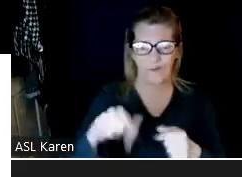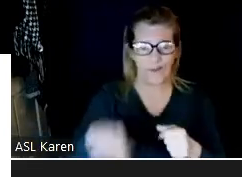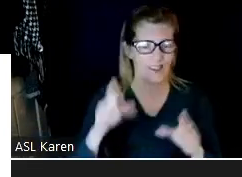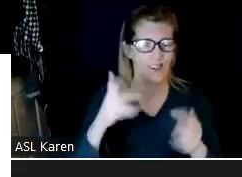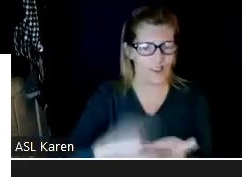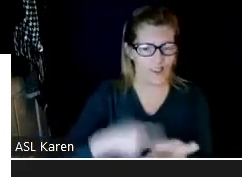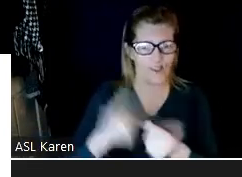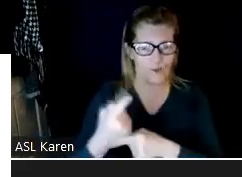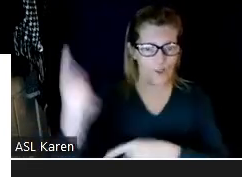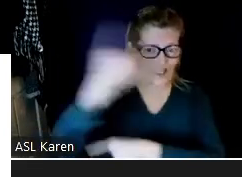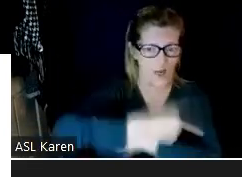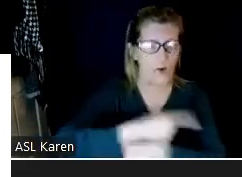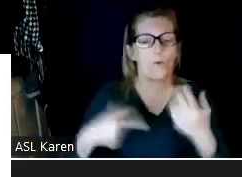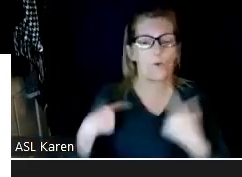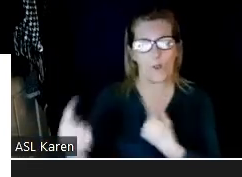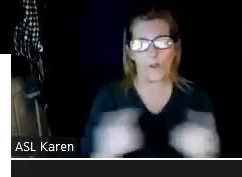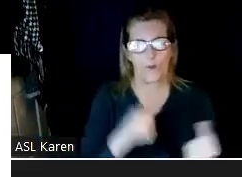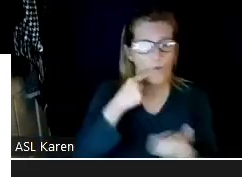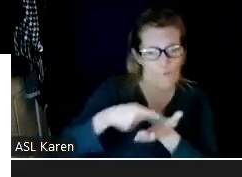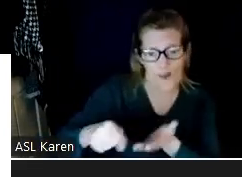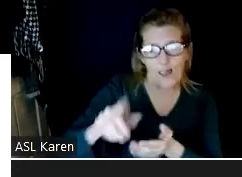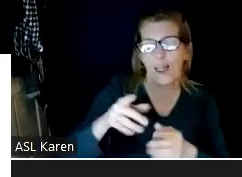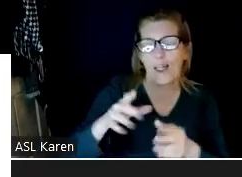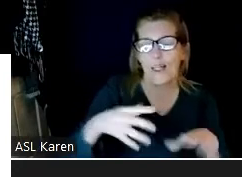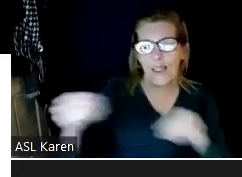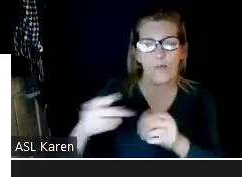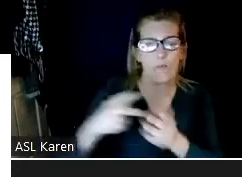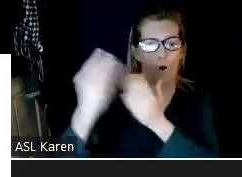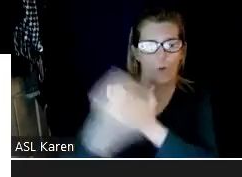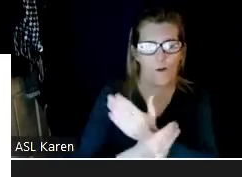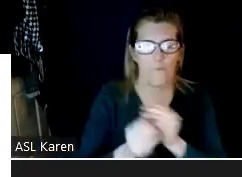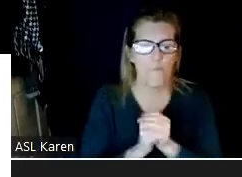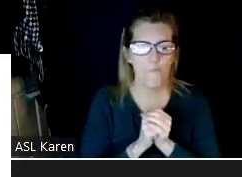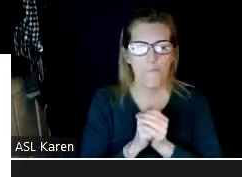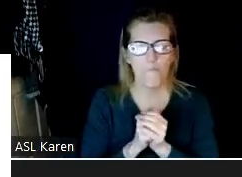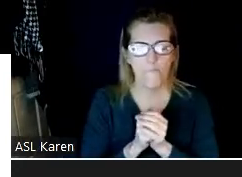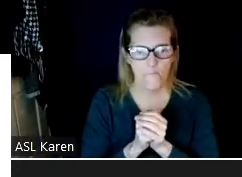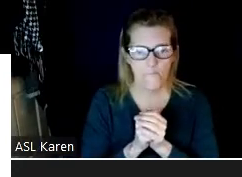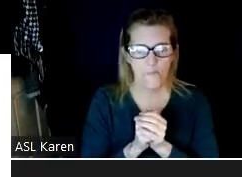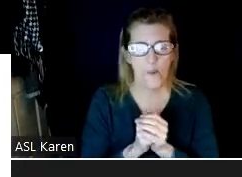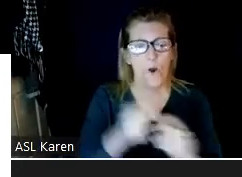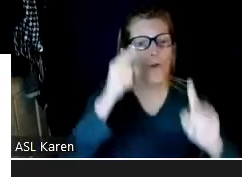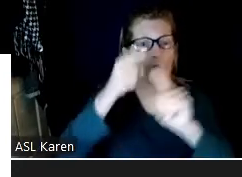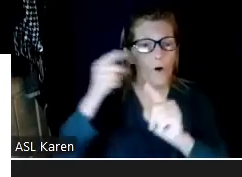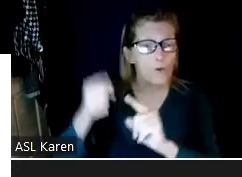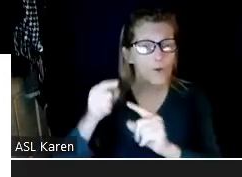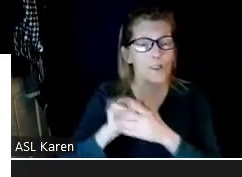that we're going about building the paid leave program, 15:11:23 the goals that our agency set.